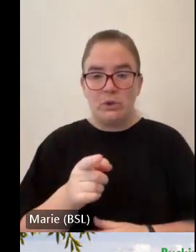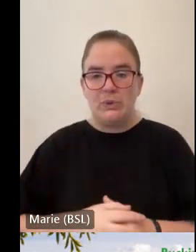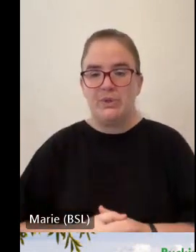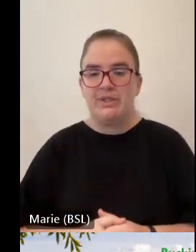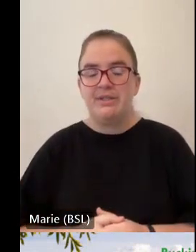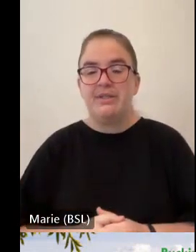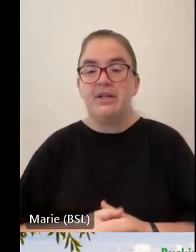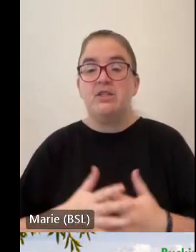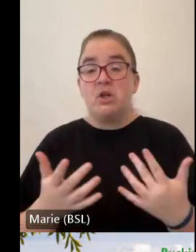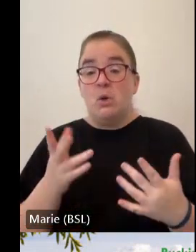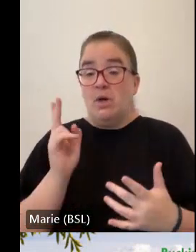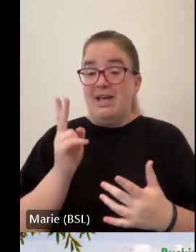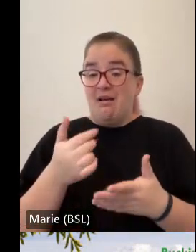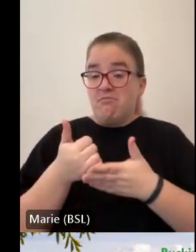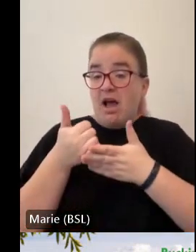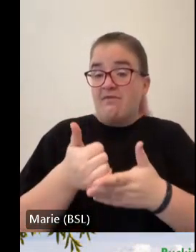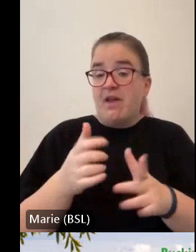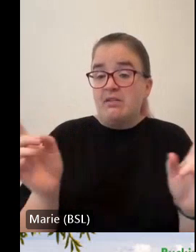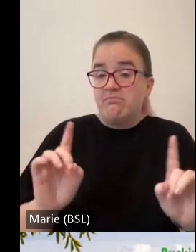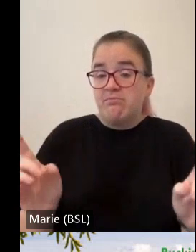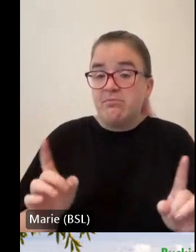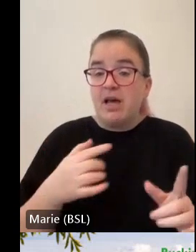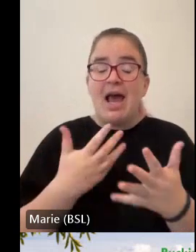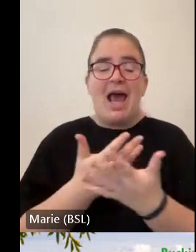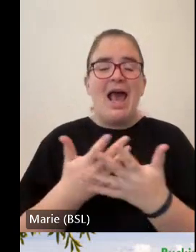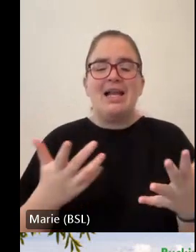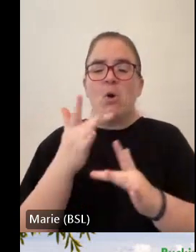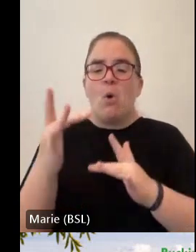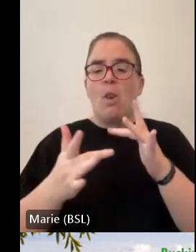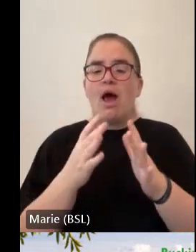So again, my advice with any of those online quizzes where